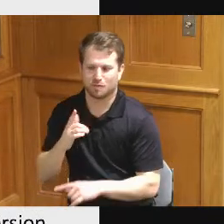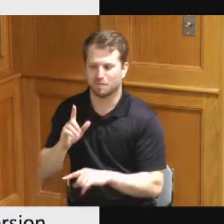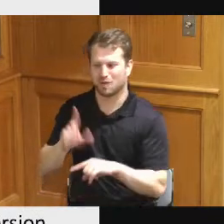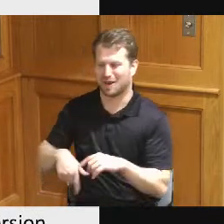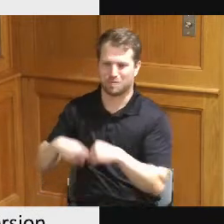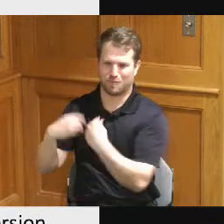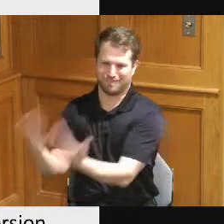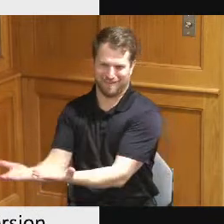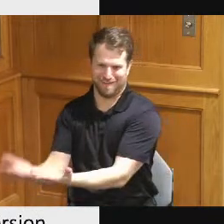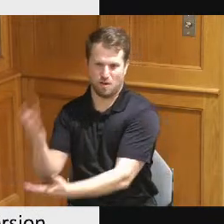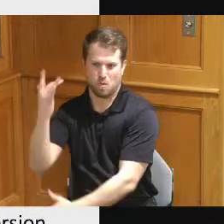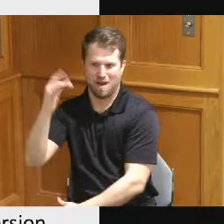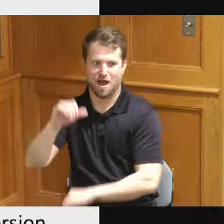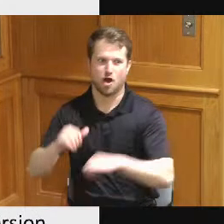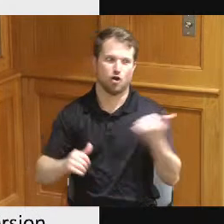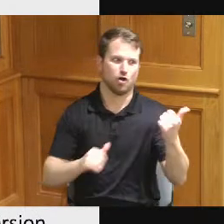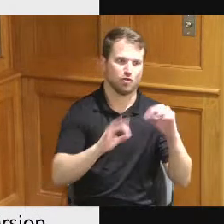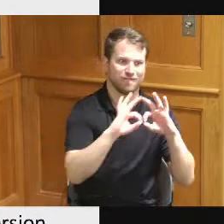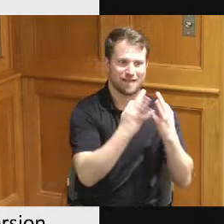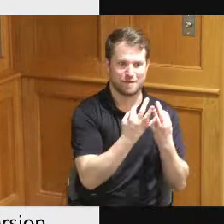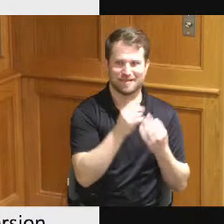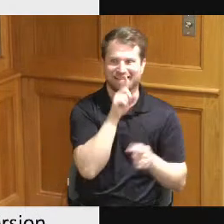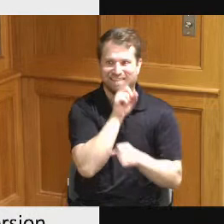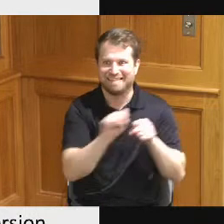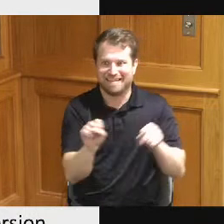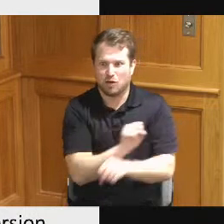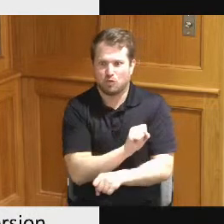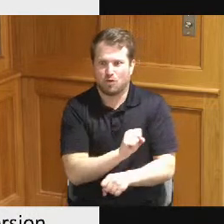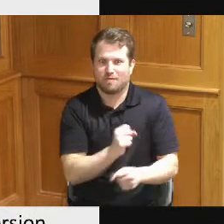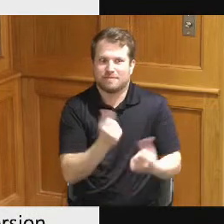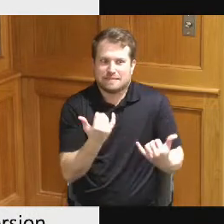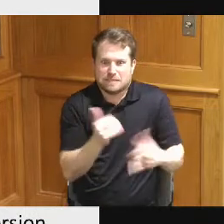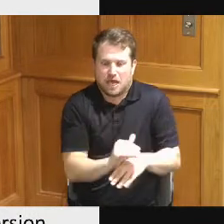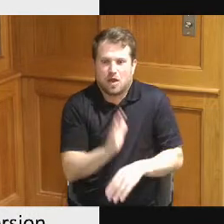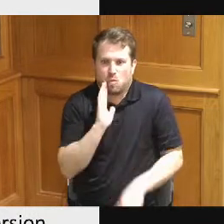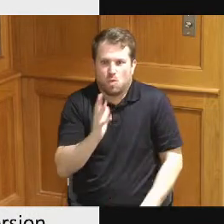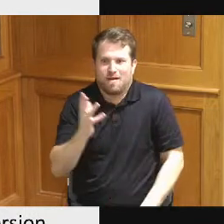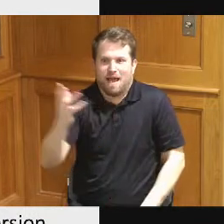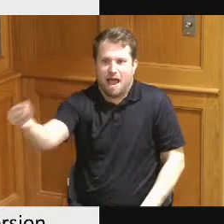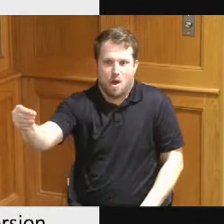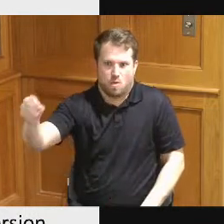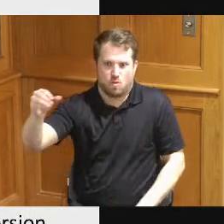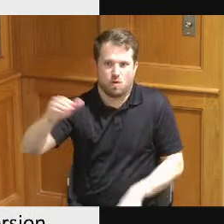bed because some other family would literally be sleeping on the streets tonight if we did so